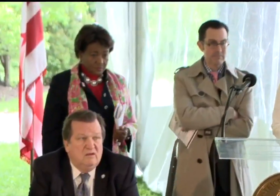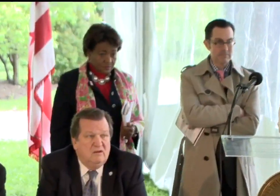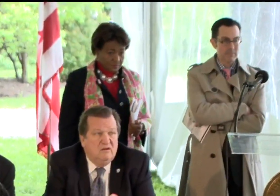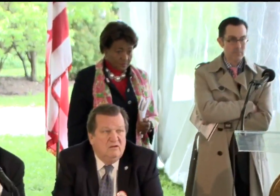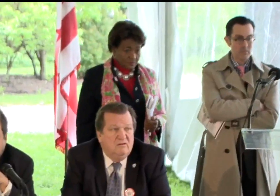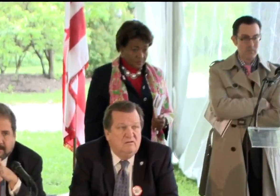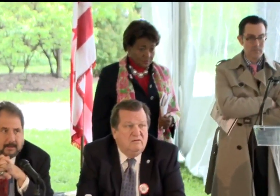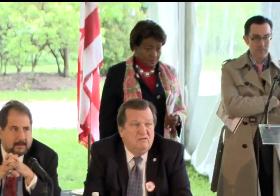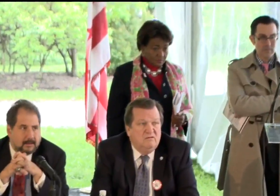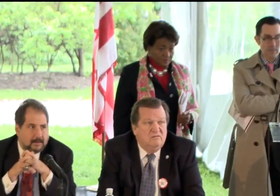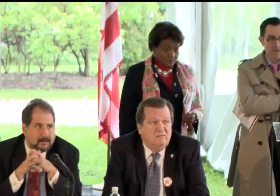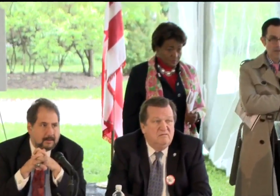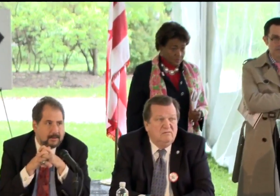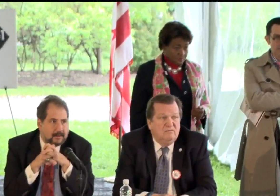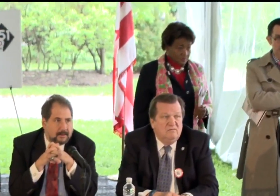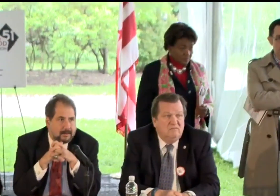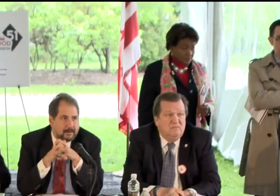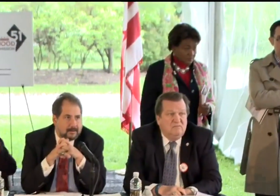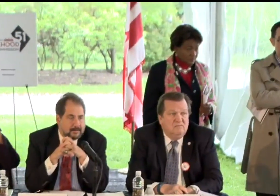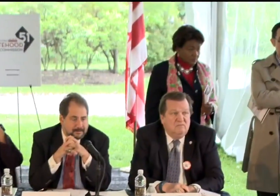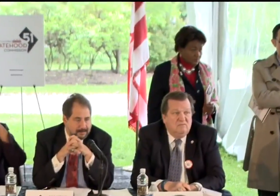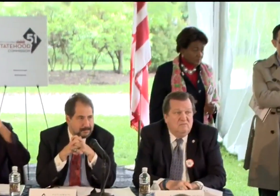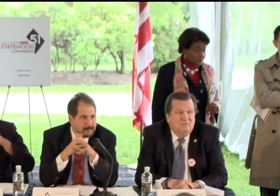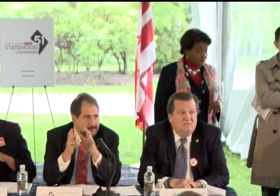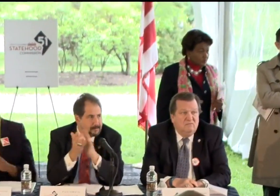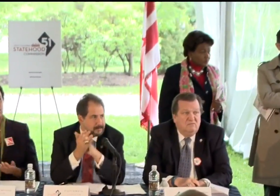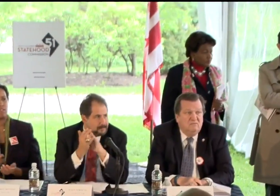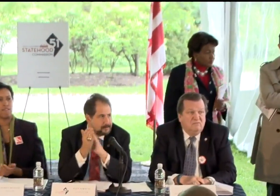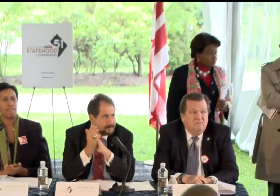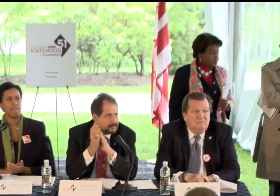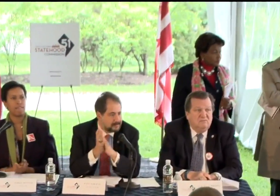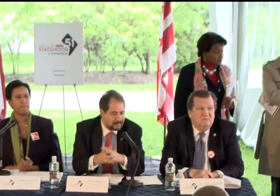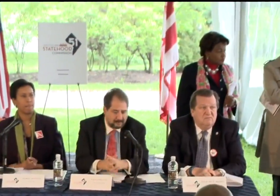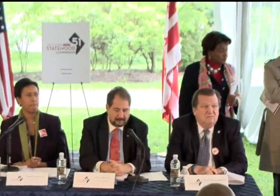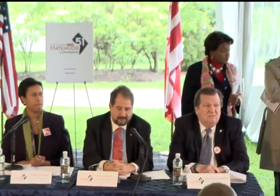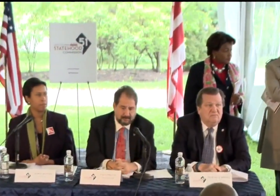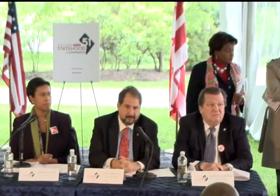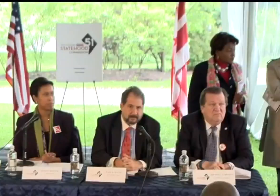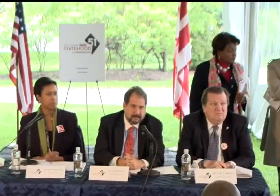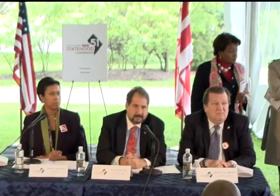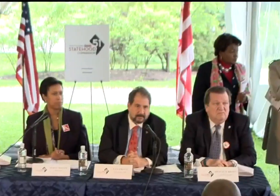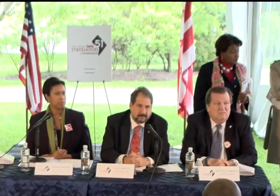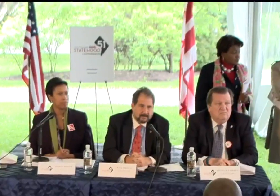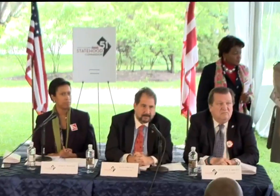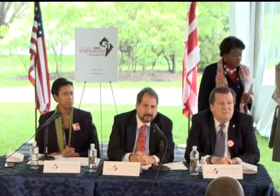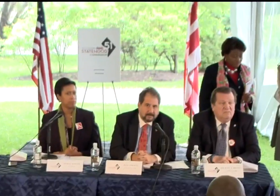YOU HAVE HAD YOUR CHANCE. YES? HELLO.